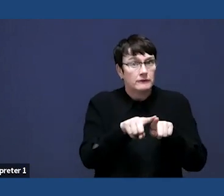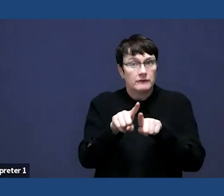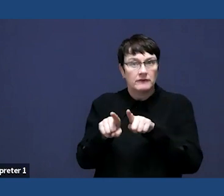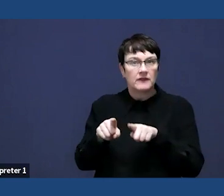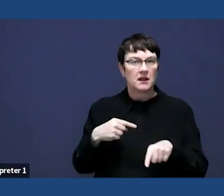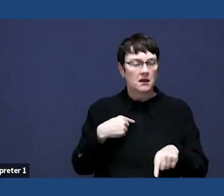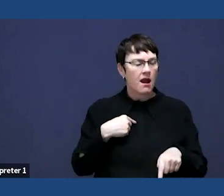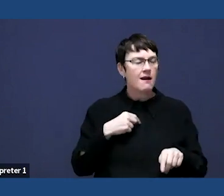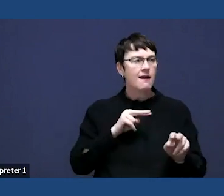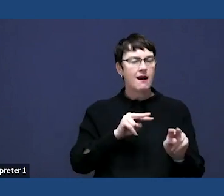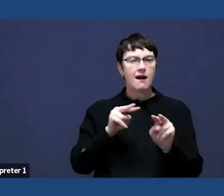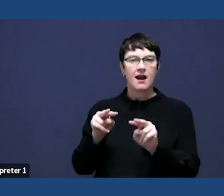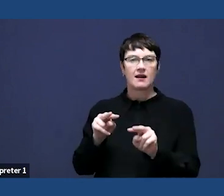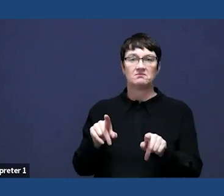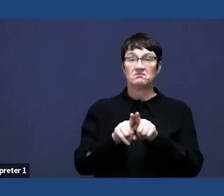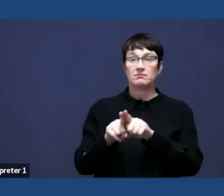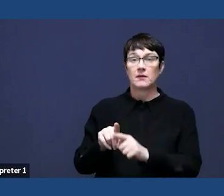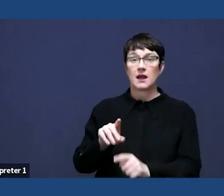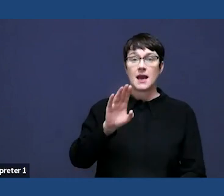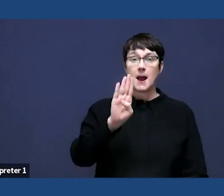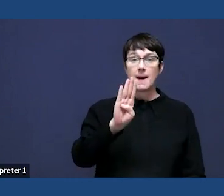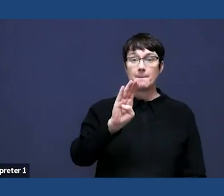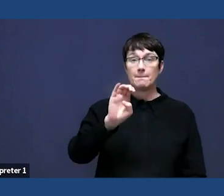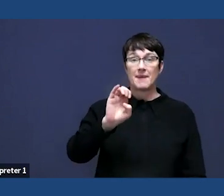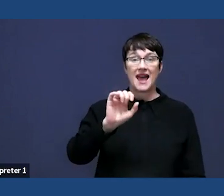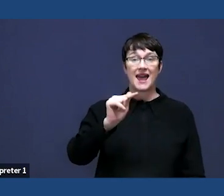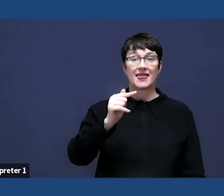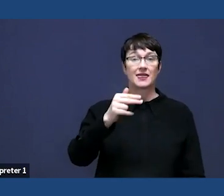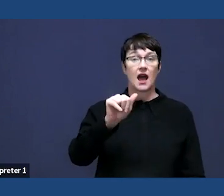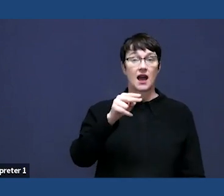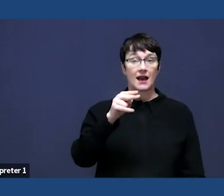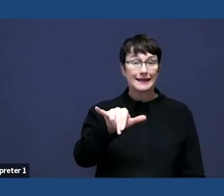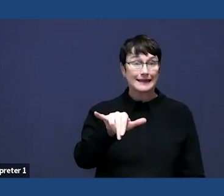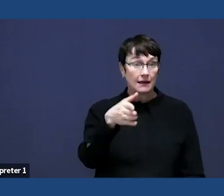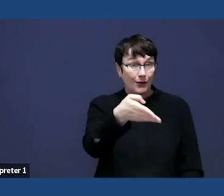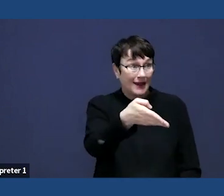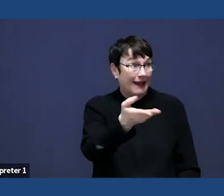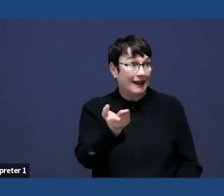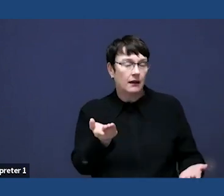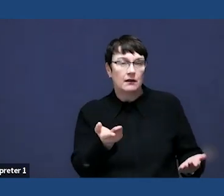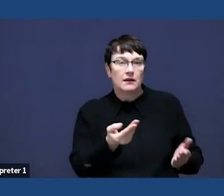focus which is terrific. So we can see things possibly moving.